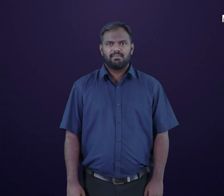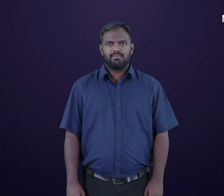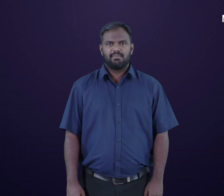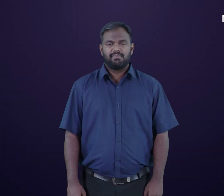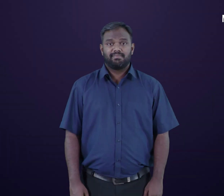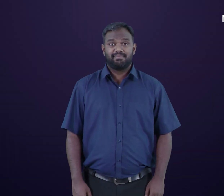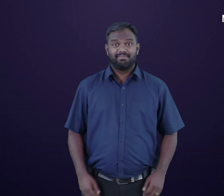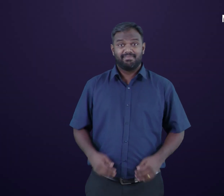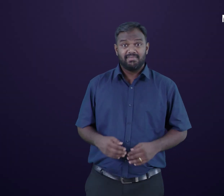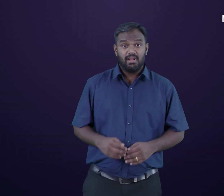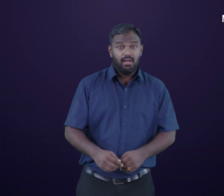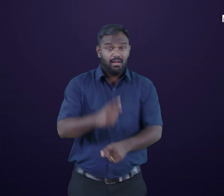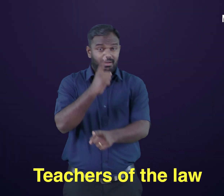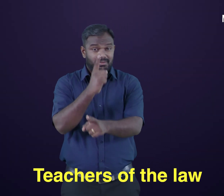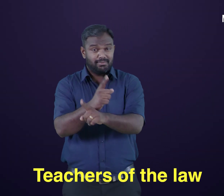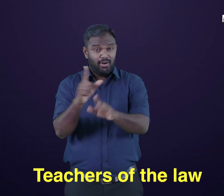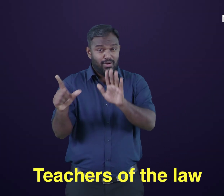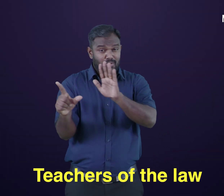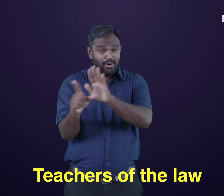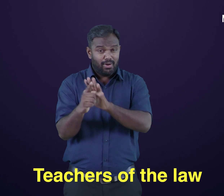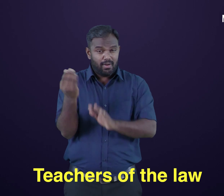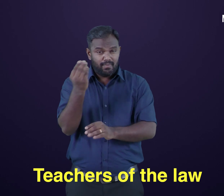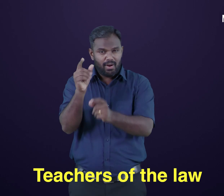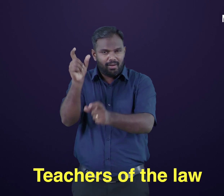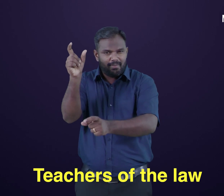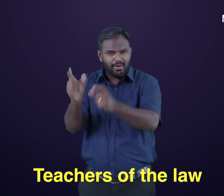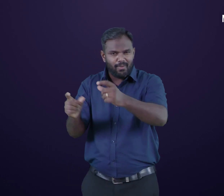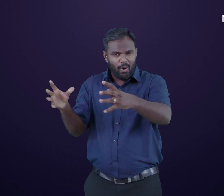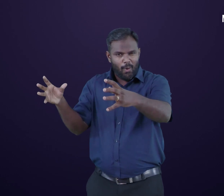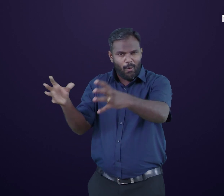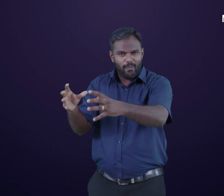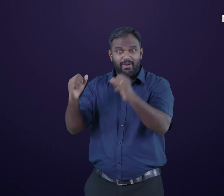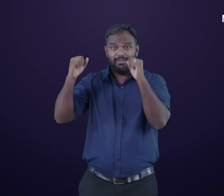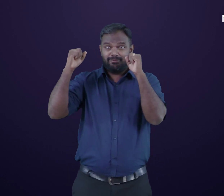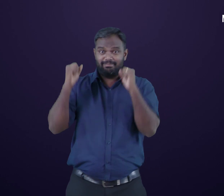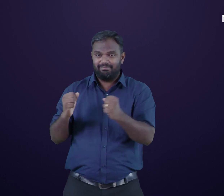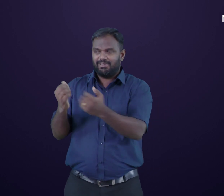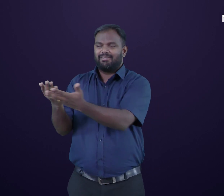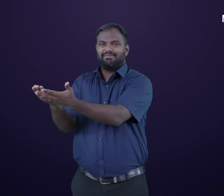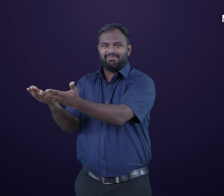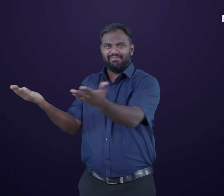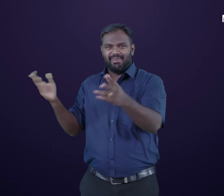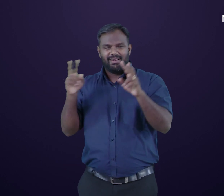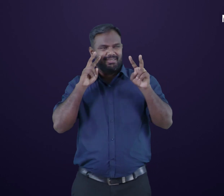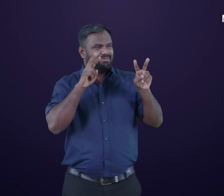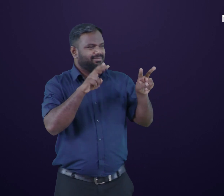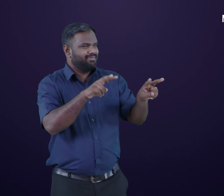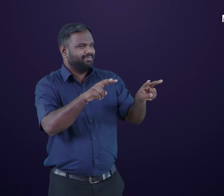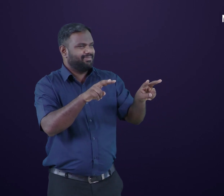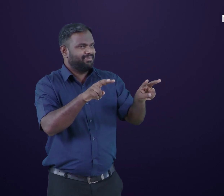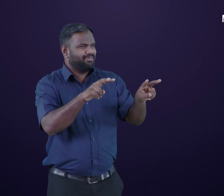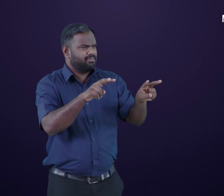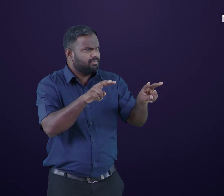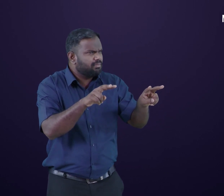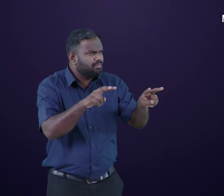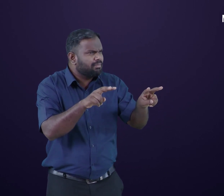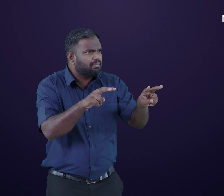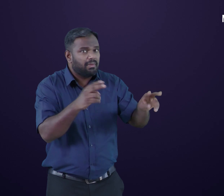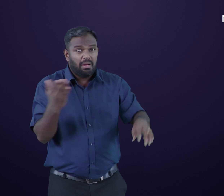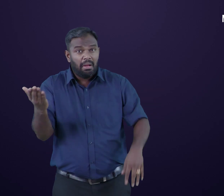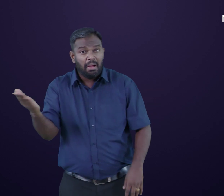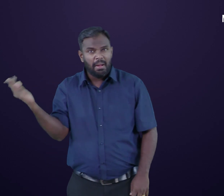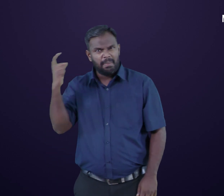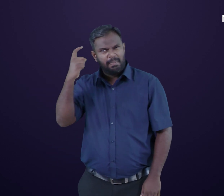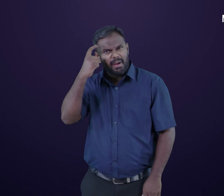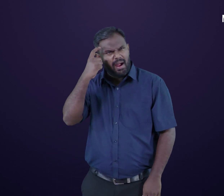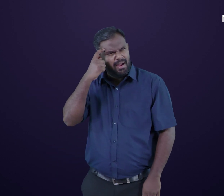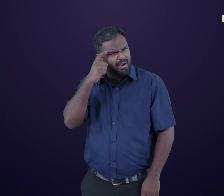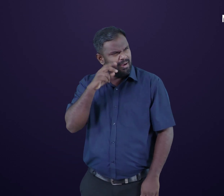Some of the teachers of the law were sitting there. They thought to themselves,